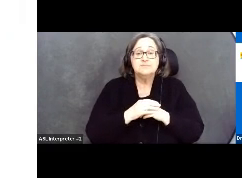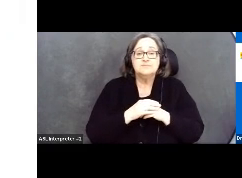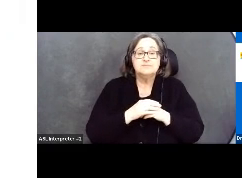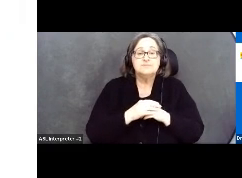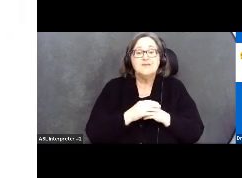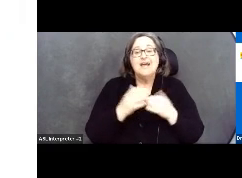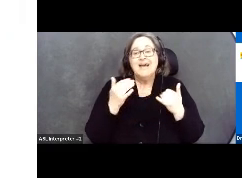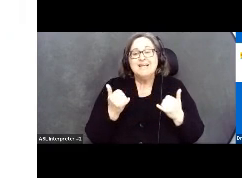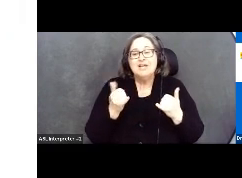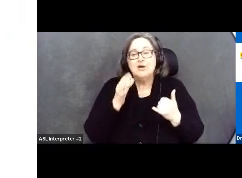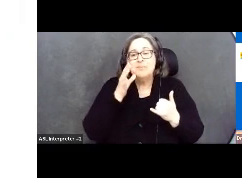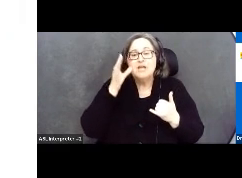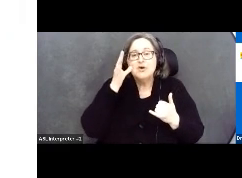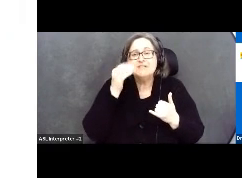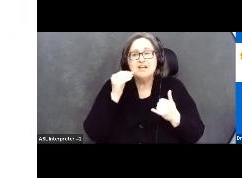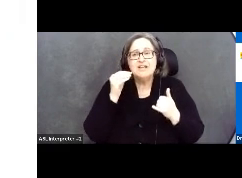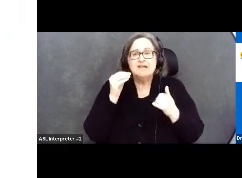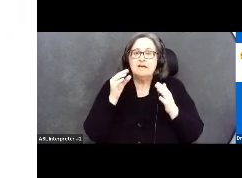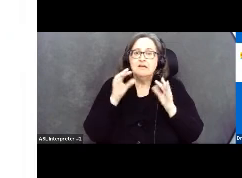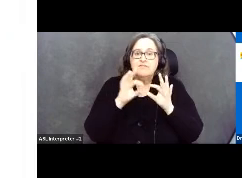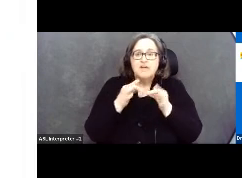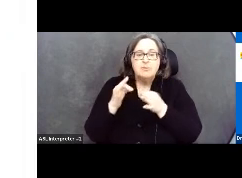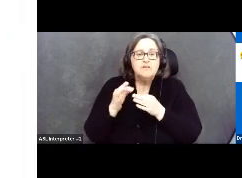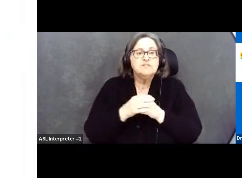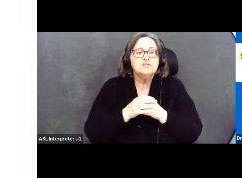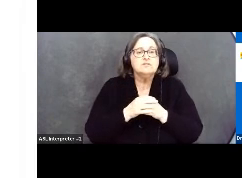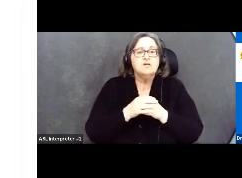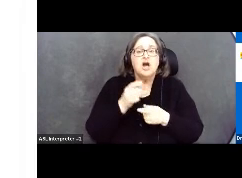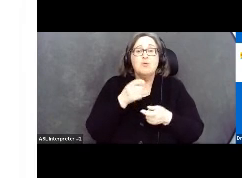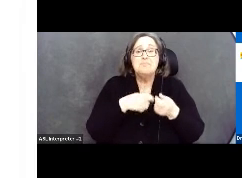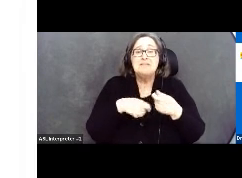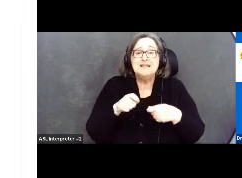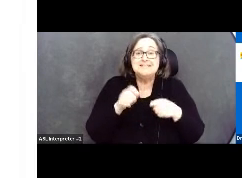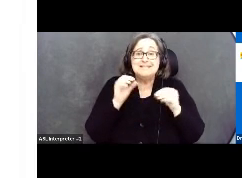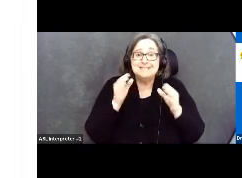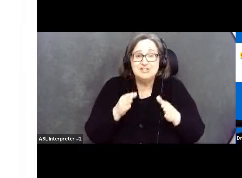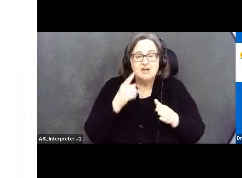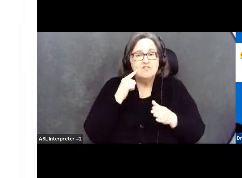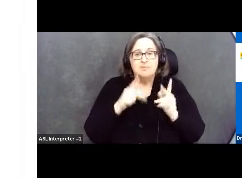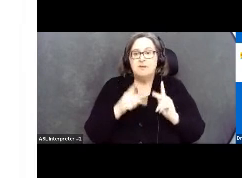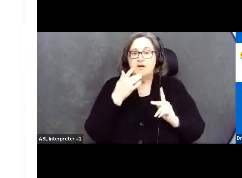Now, parents an families are replacing the teachers for those lucky enough to be home